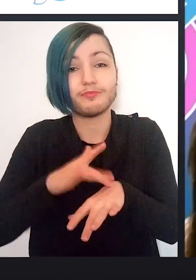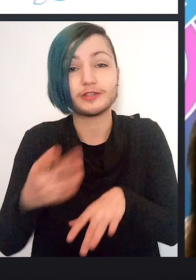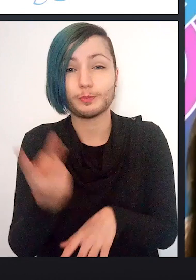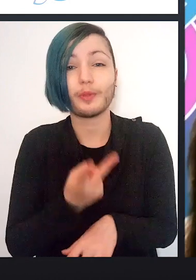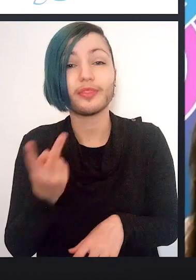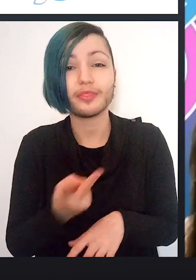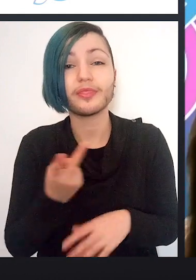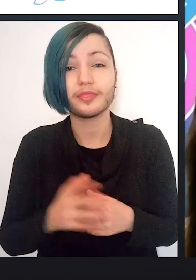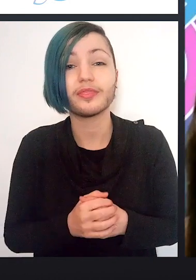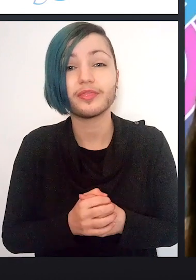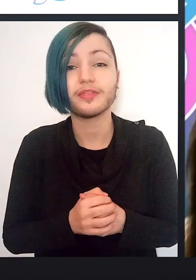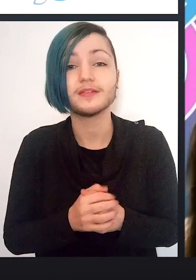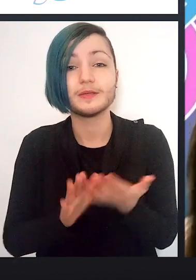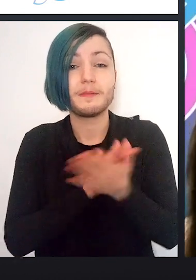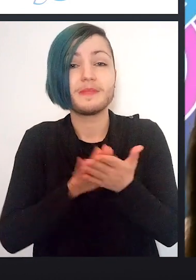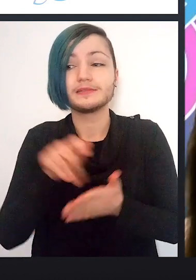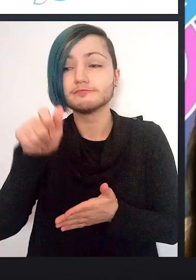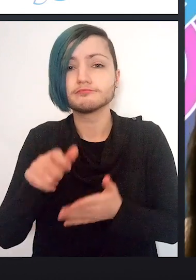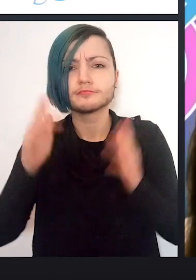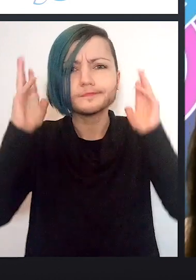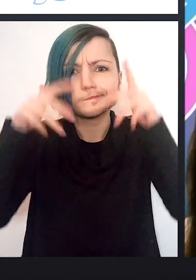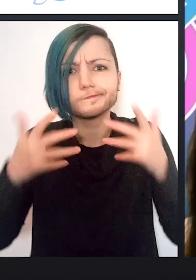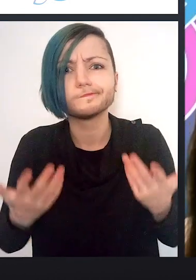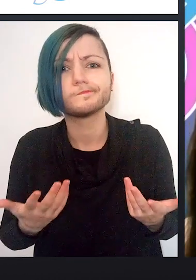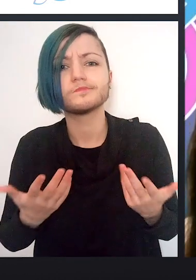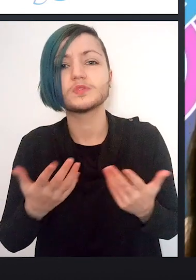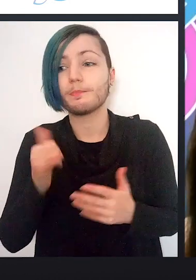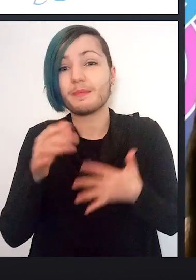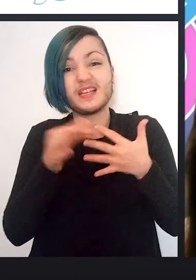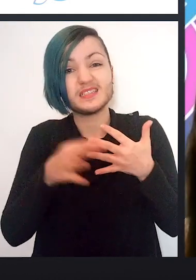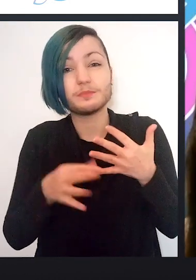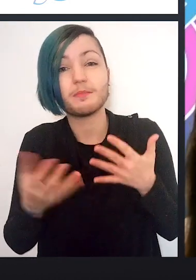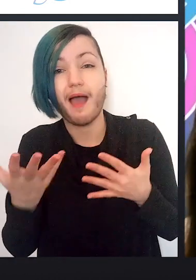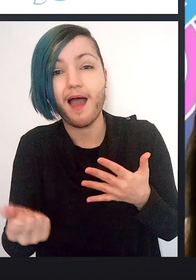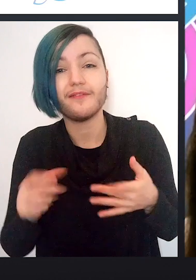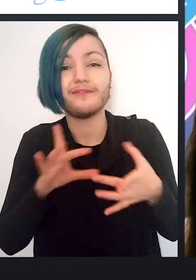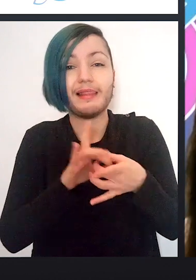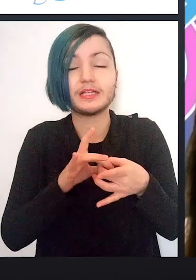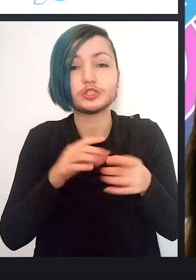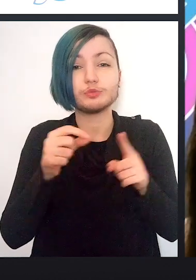To make sure if somebody is concerned or might have some symptoms of a prostate